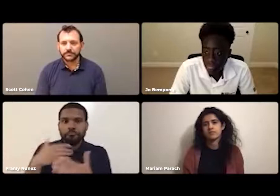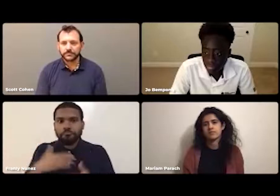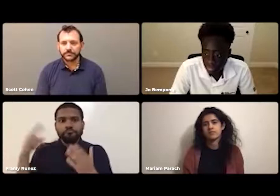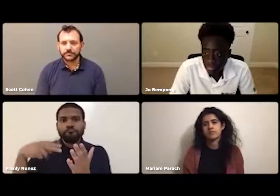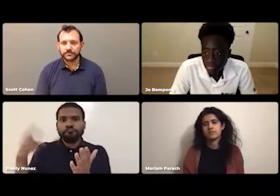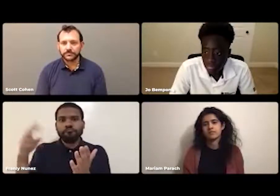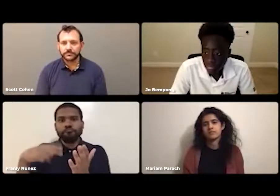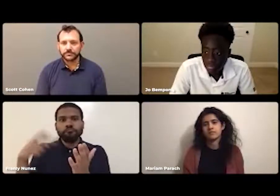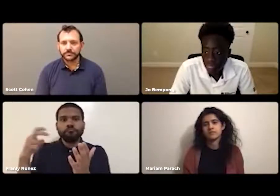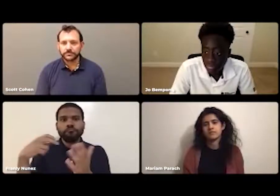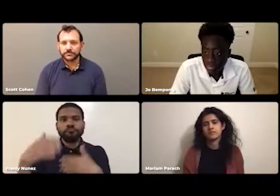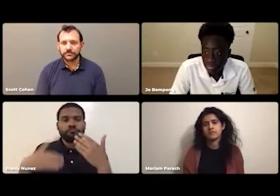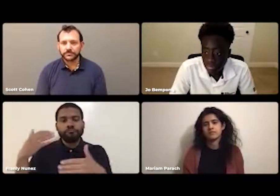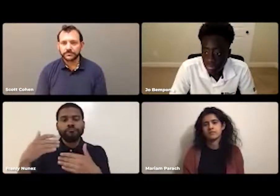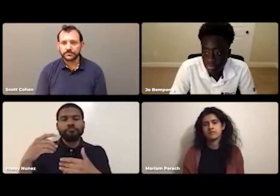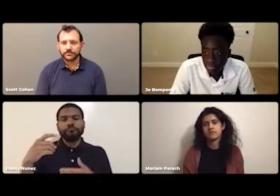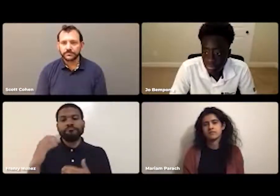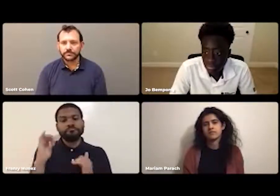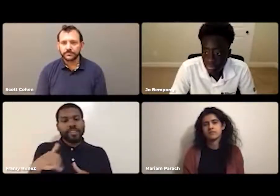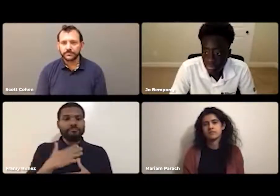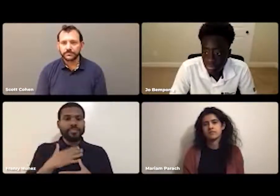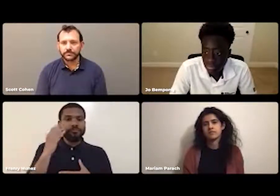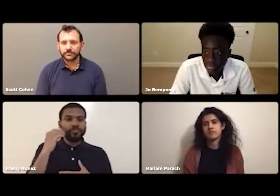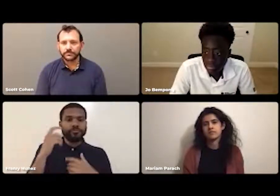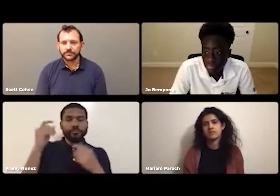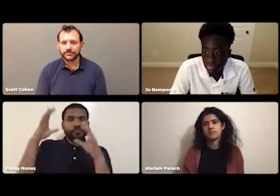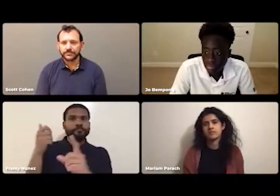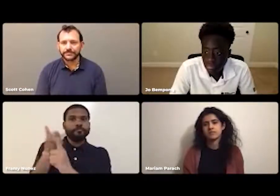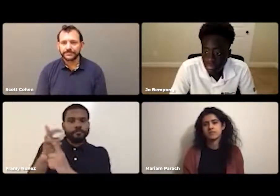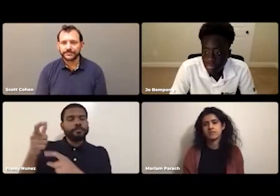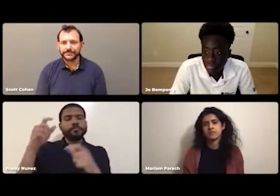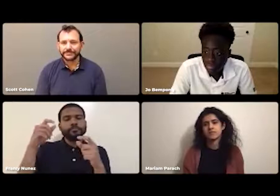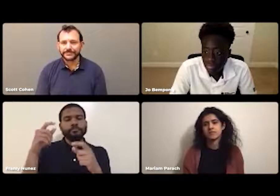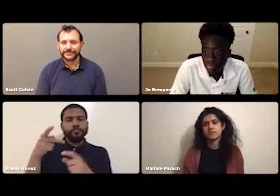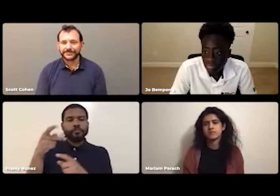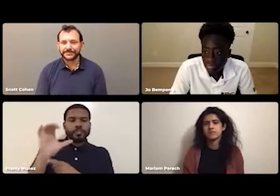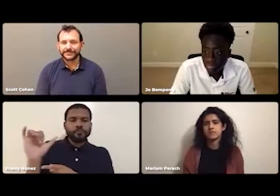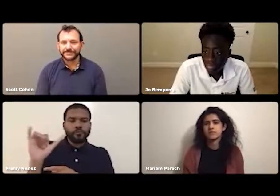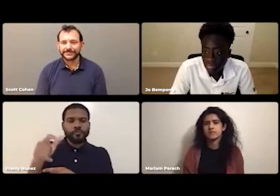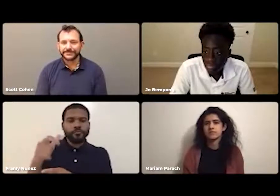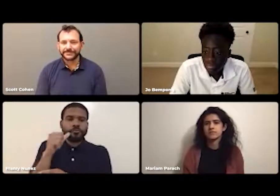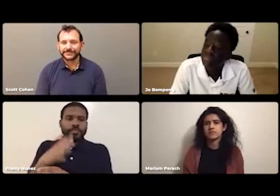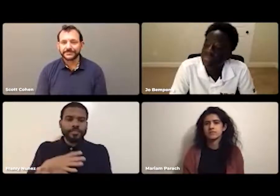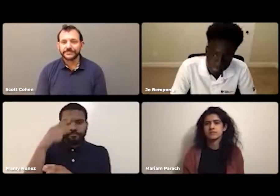That teacher gave me another book to further spark my interest.